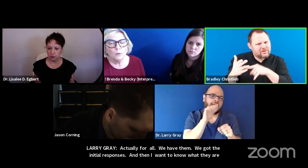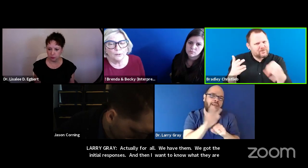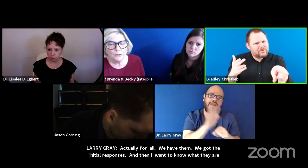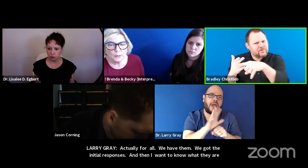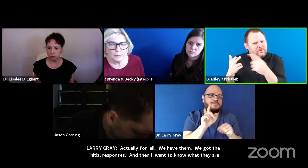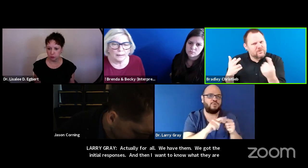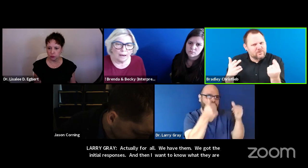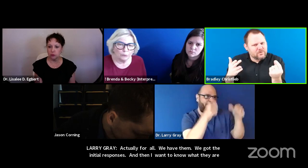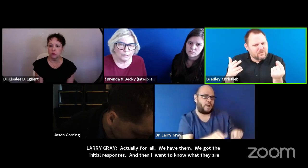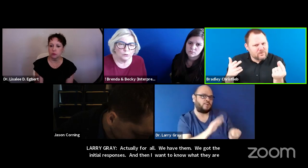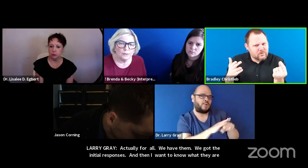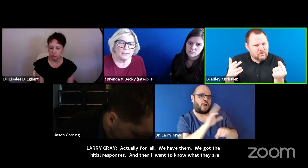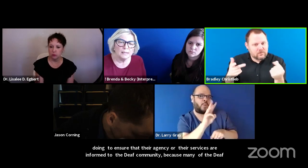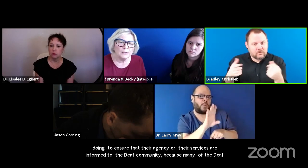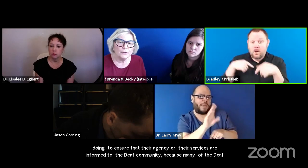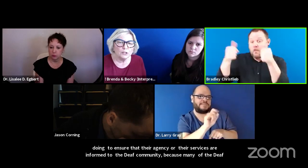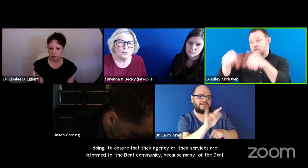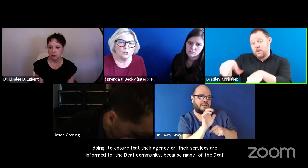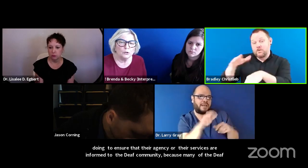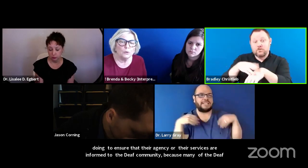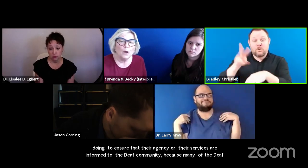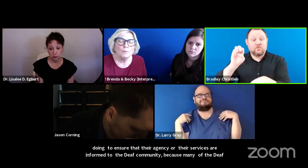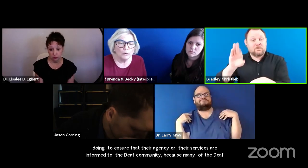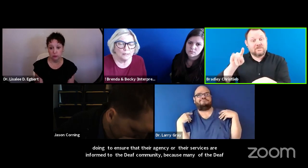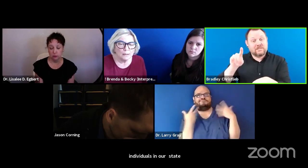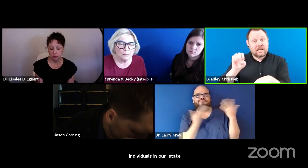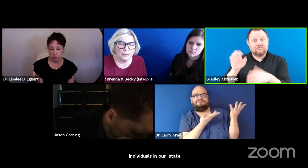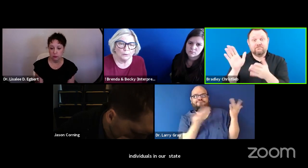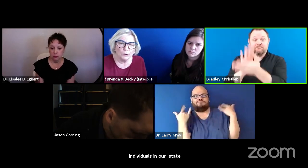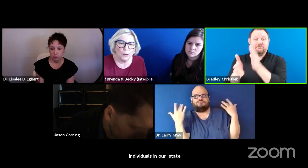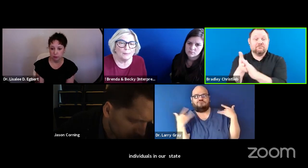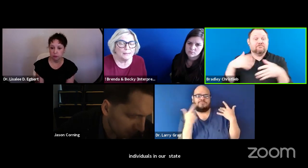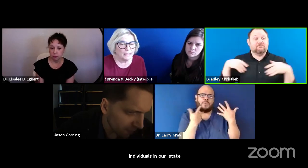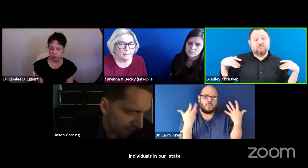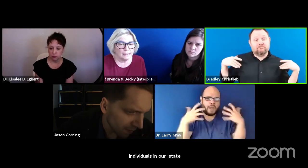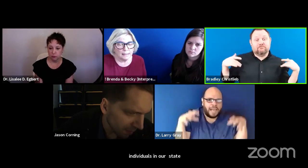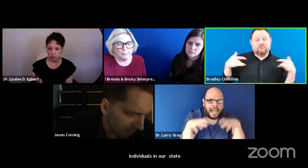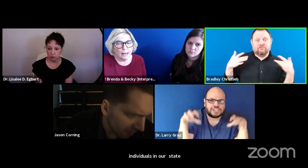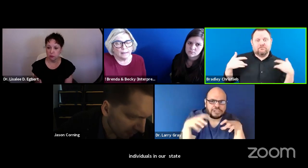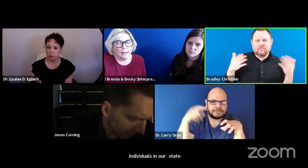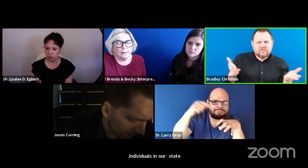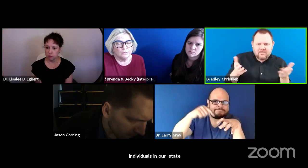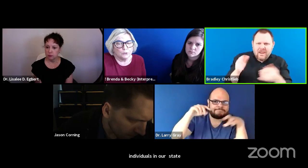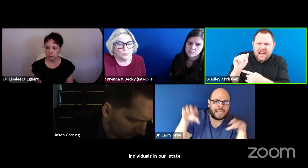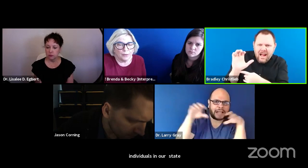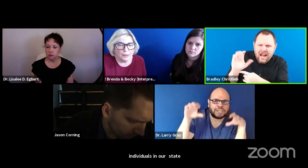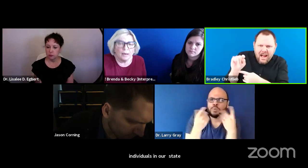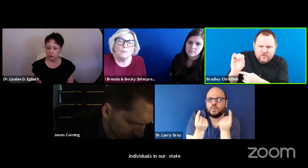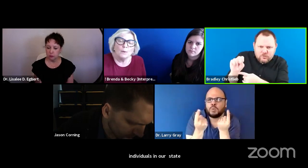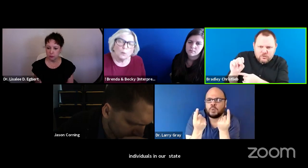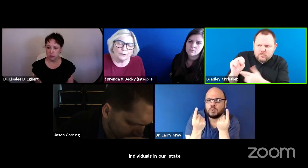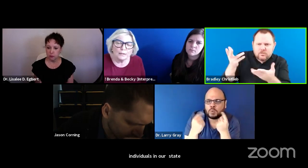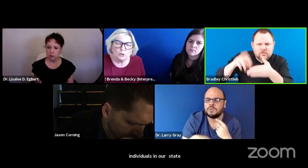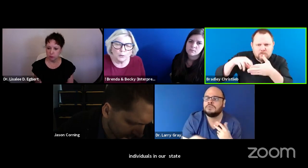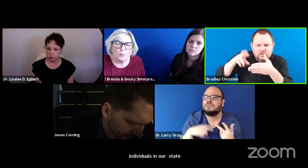And what are they doing about outreach? It's insufficient to post something on their website and stand back and do nothing. But what are they doing?